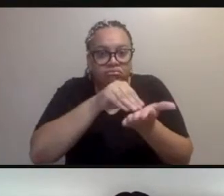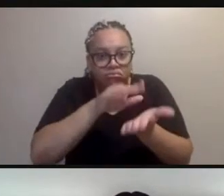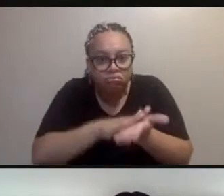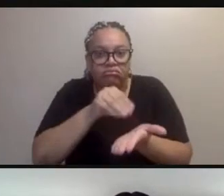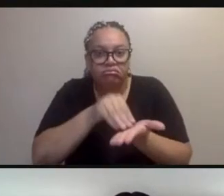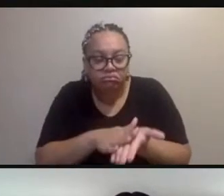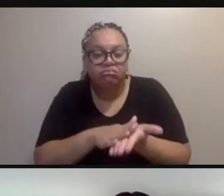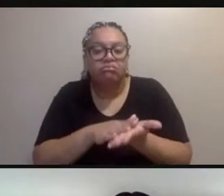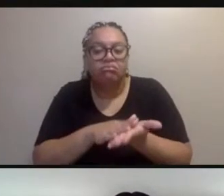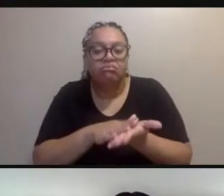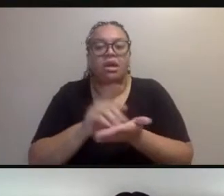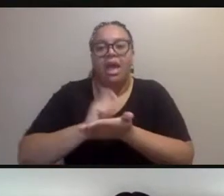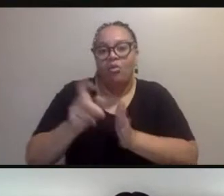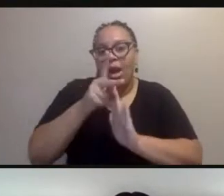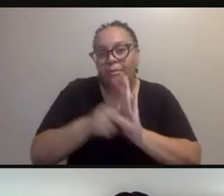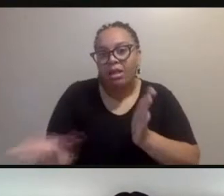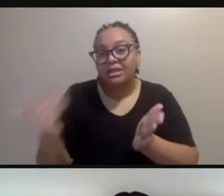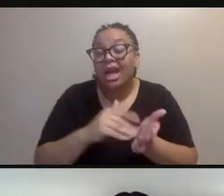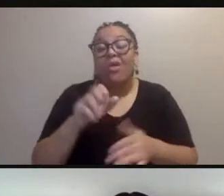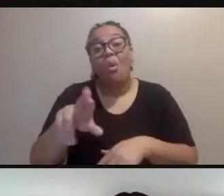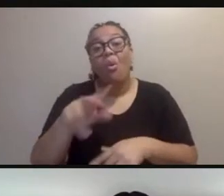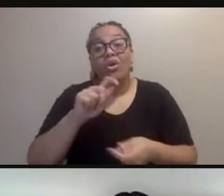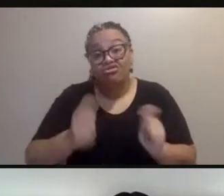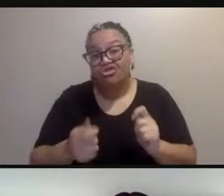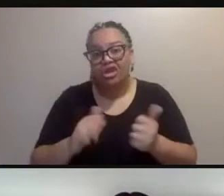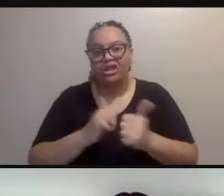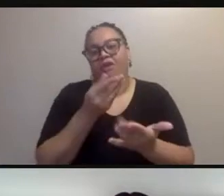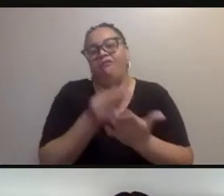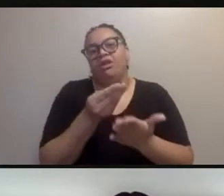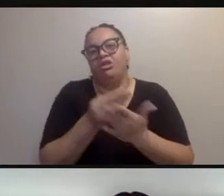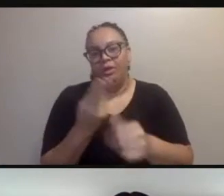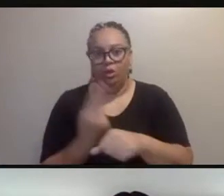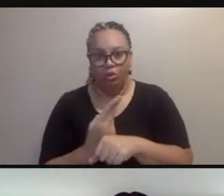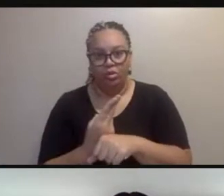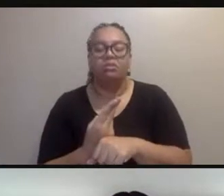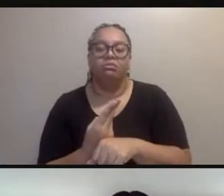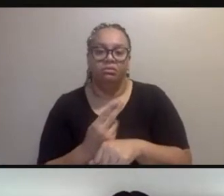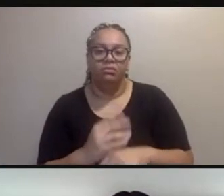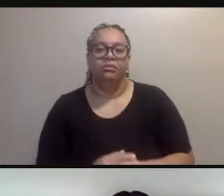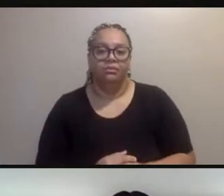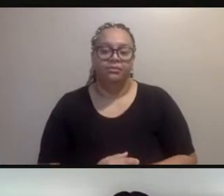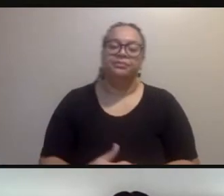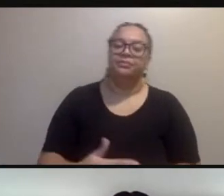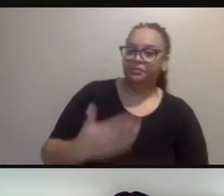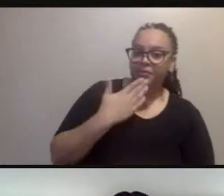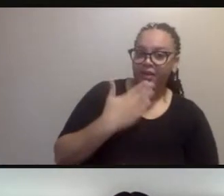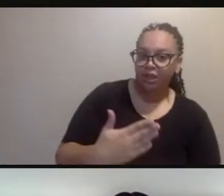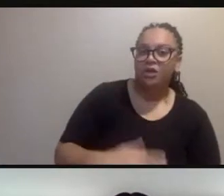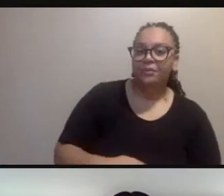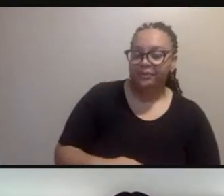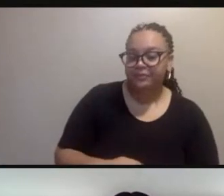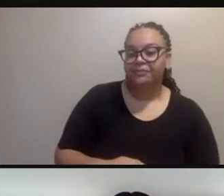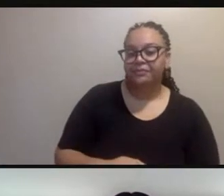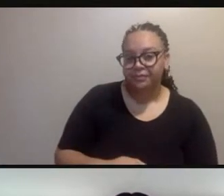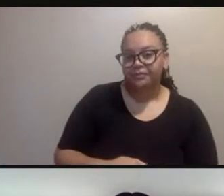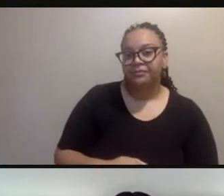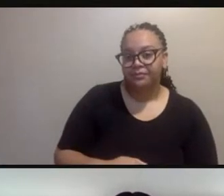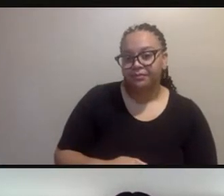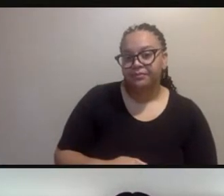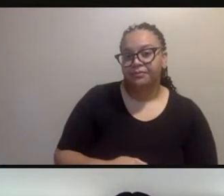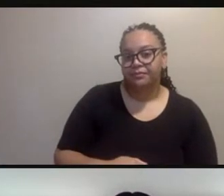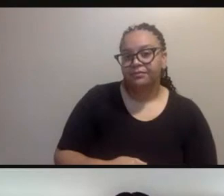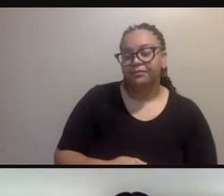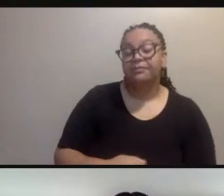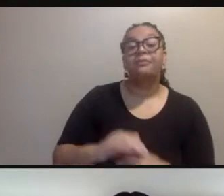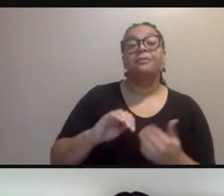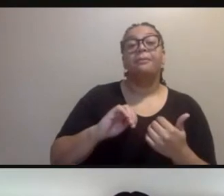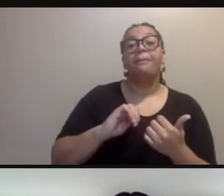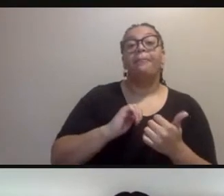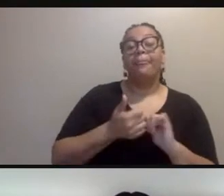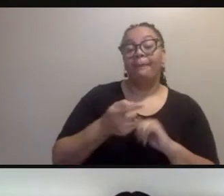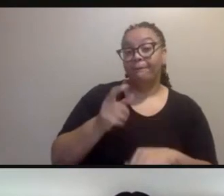LET'S KEEP TRACK ACCURATE DATA